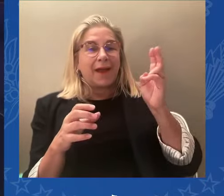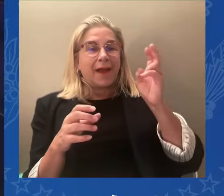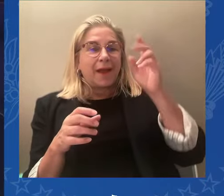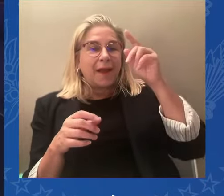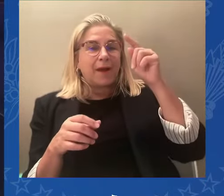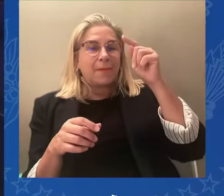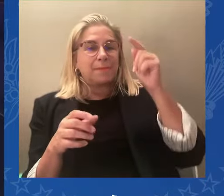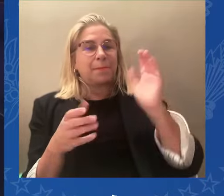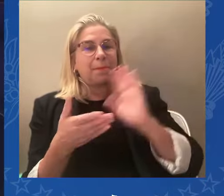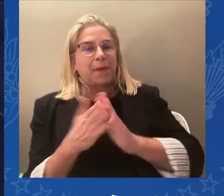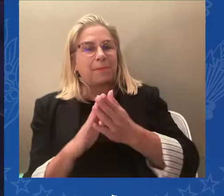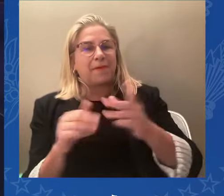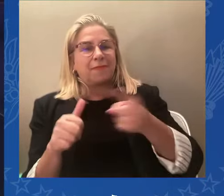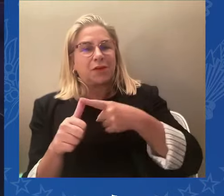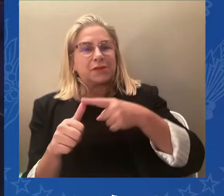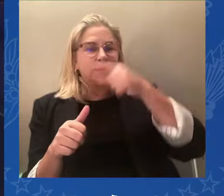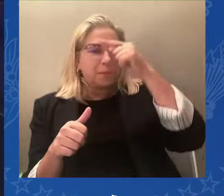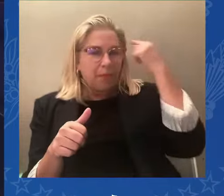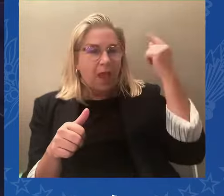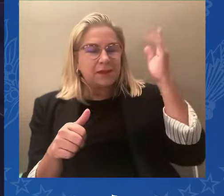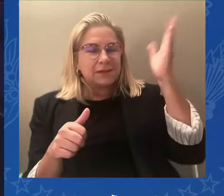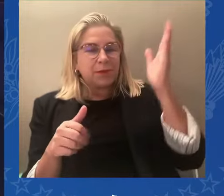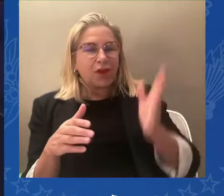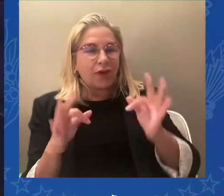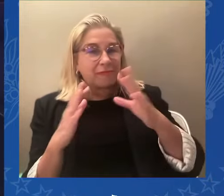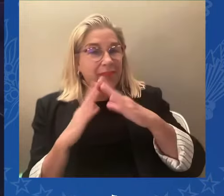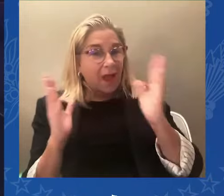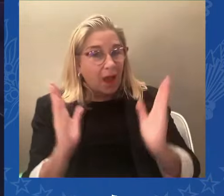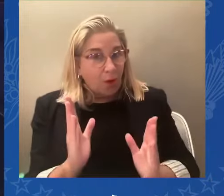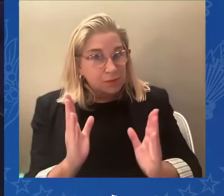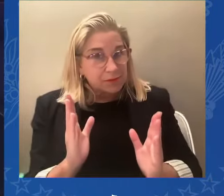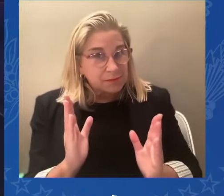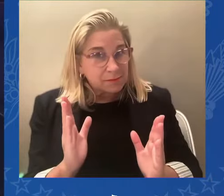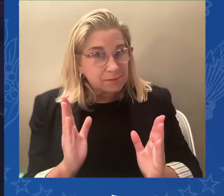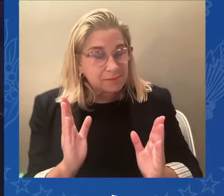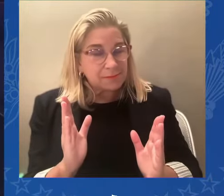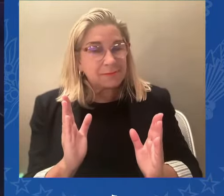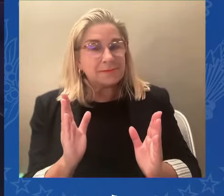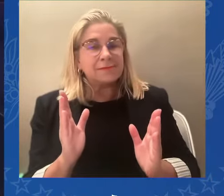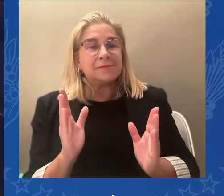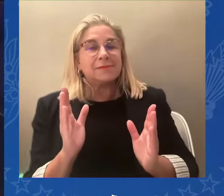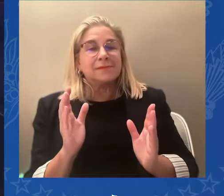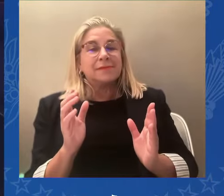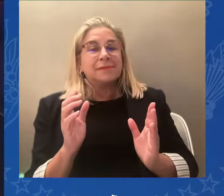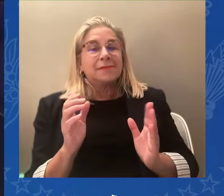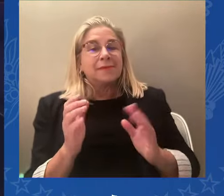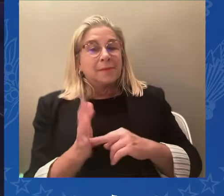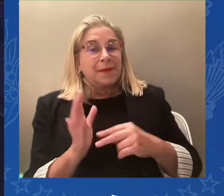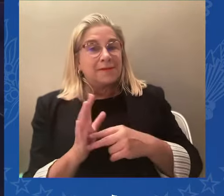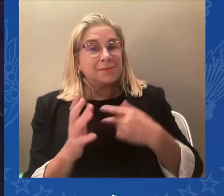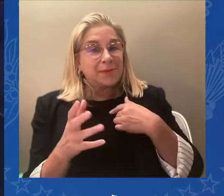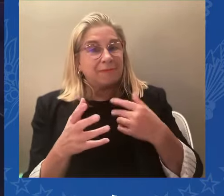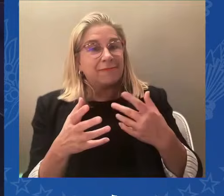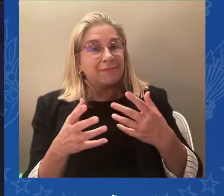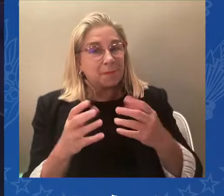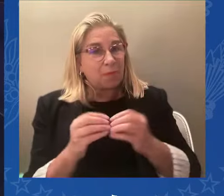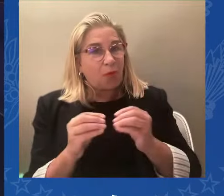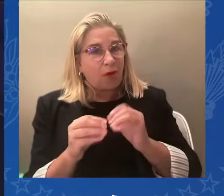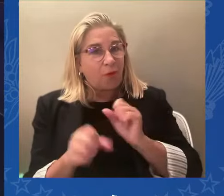But, folks, we have work to do. So, my challenge to you is to keep the faith and do the work.